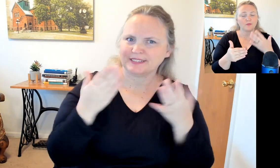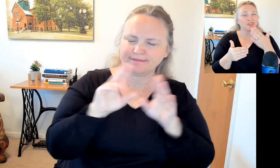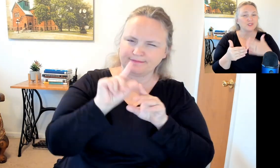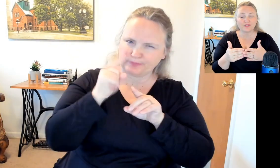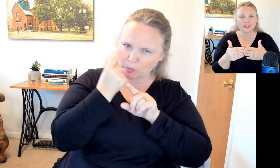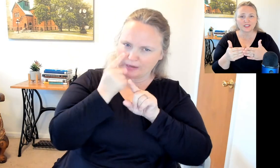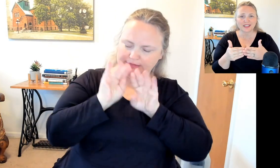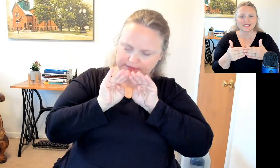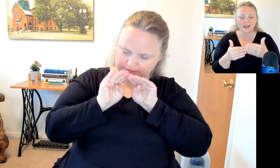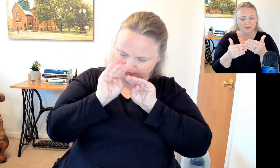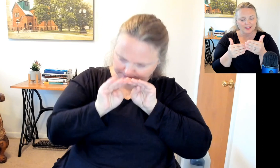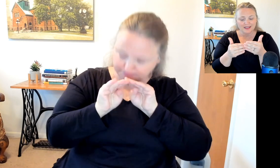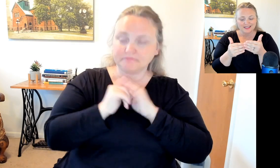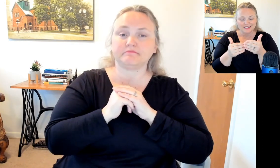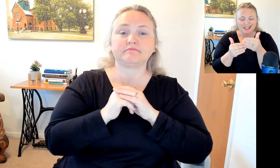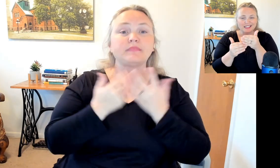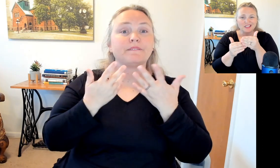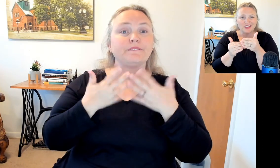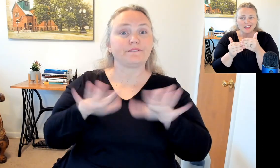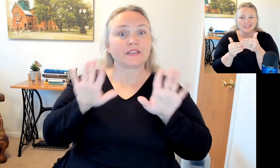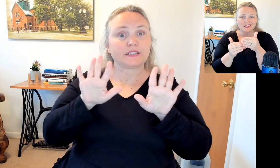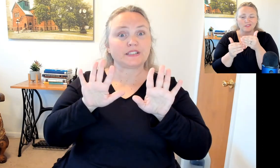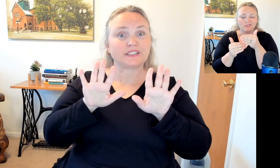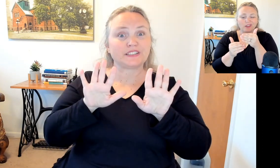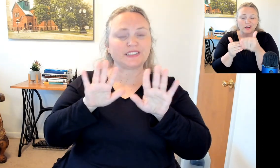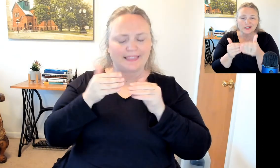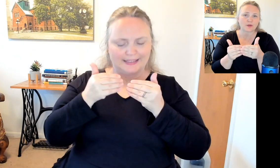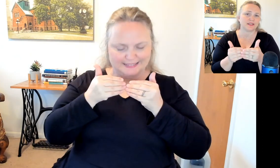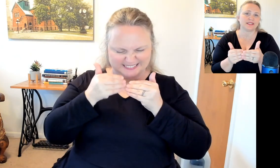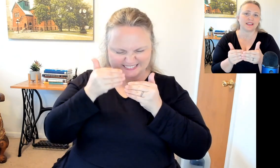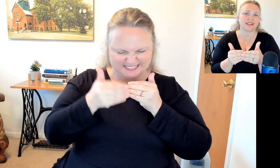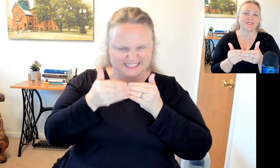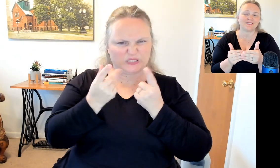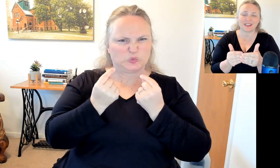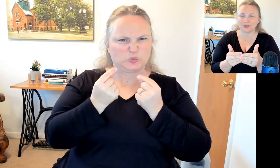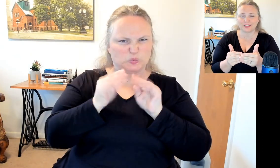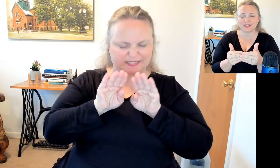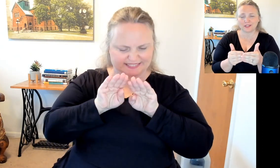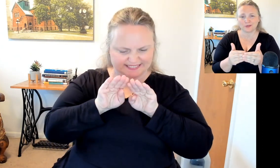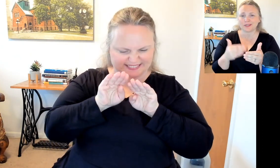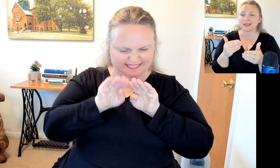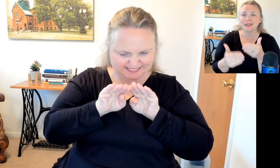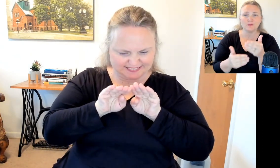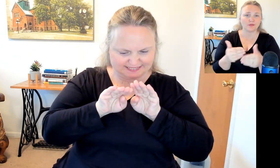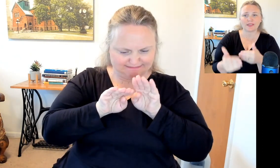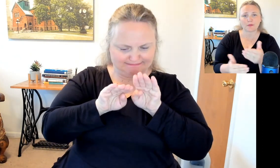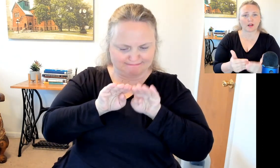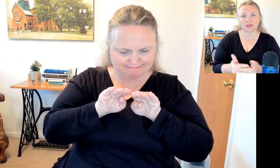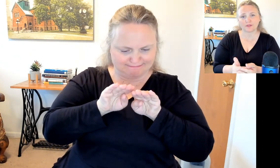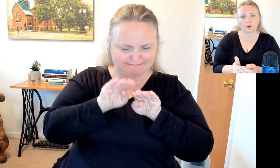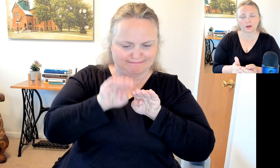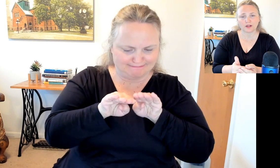Once you finish that step, decide the next very smallest thing that you need to do to keep moving that project forward.